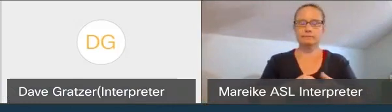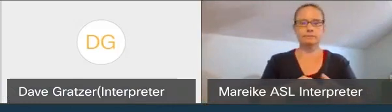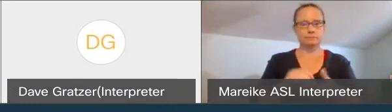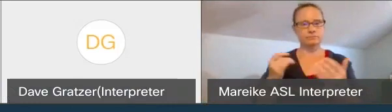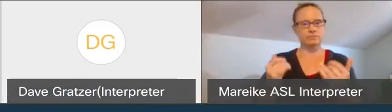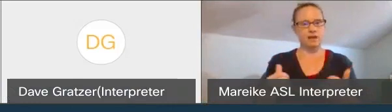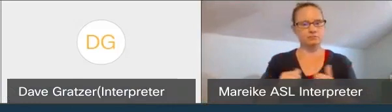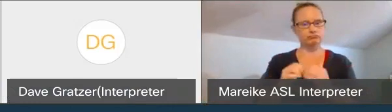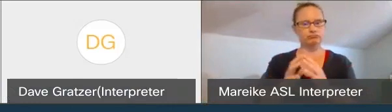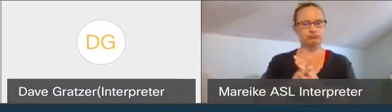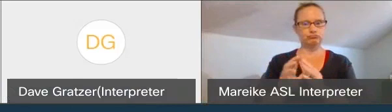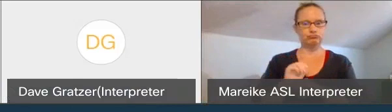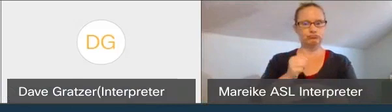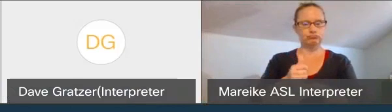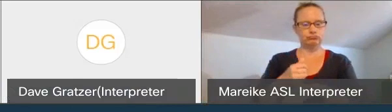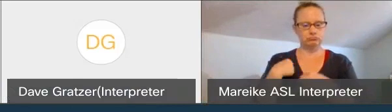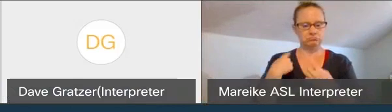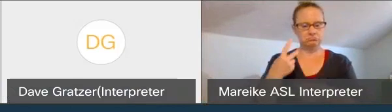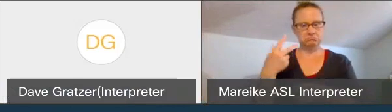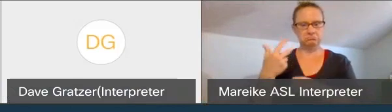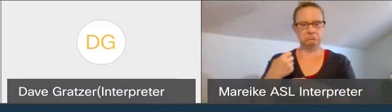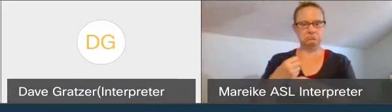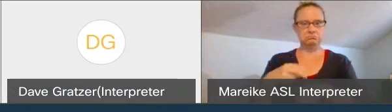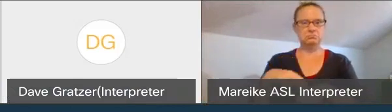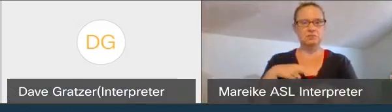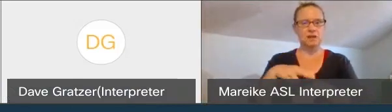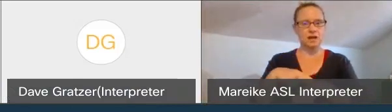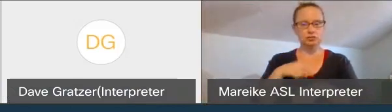over the last several years called the National Sobering Collaborative.